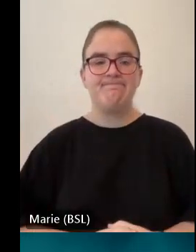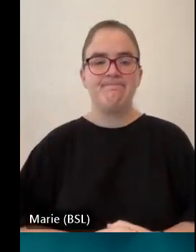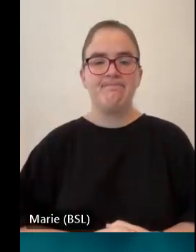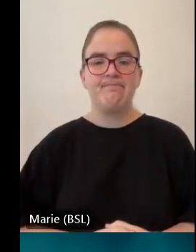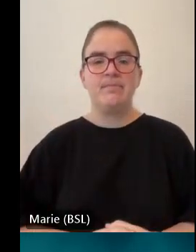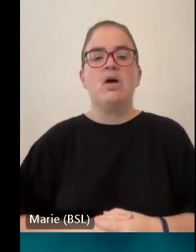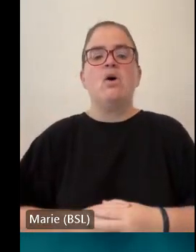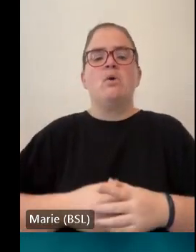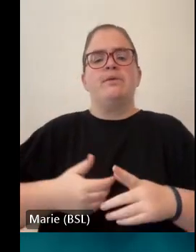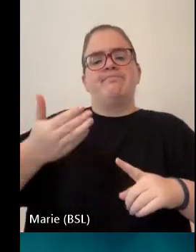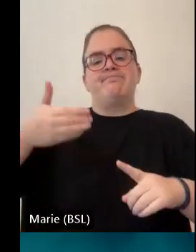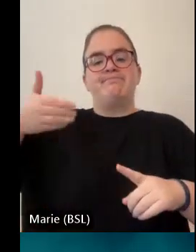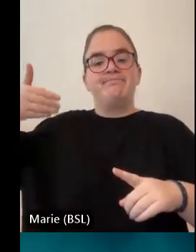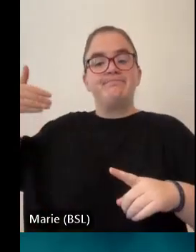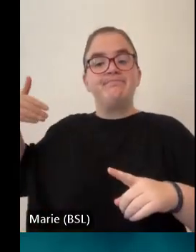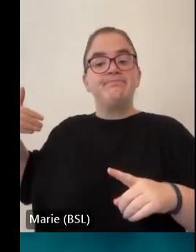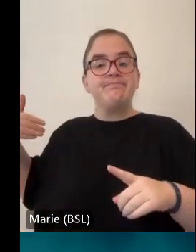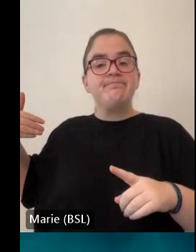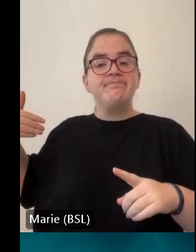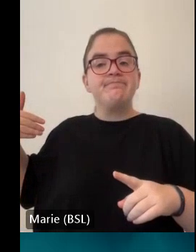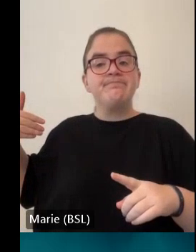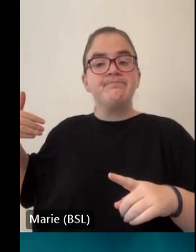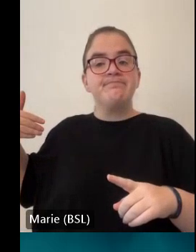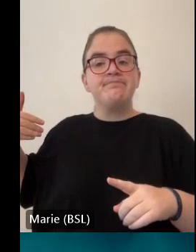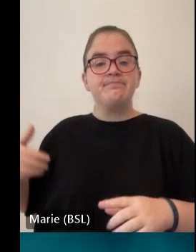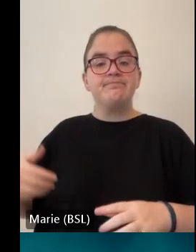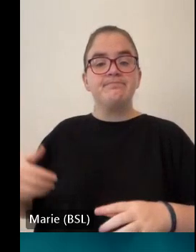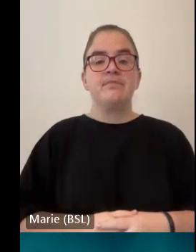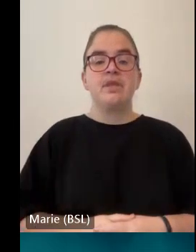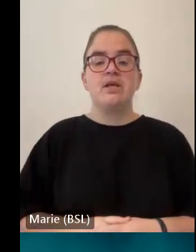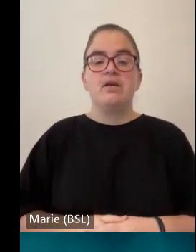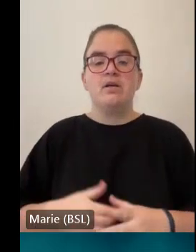So just back a little bit about the, the, the, the reporting,